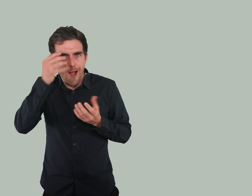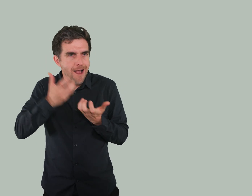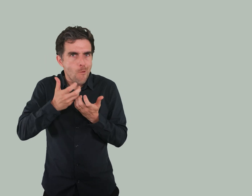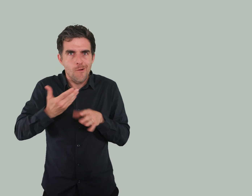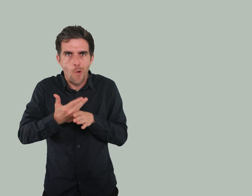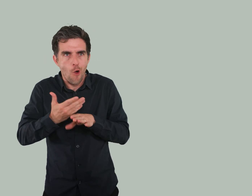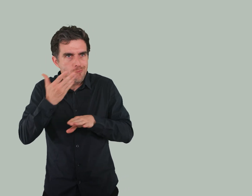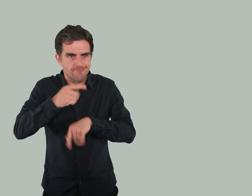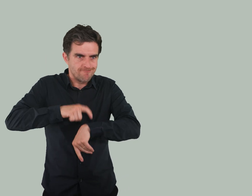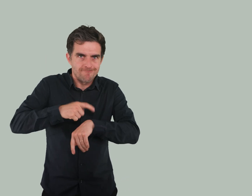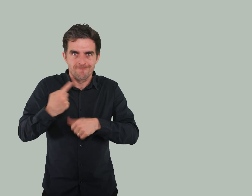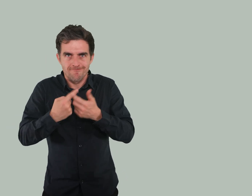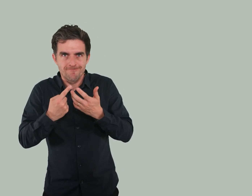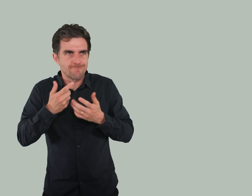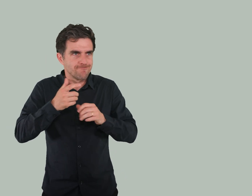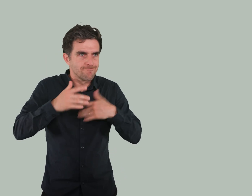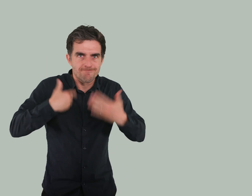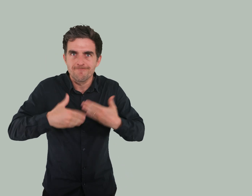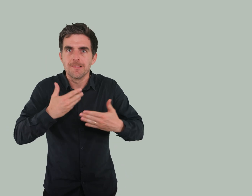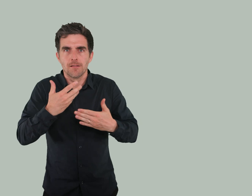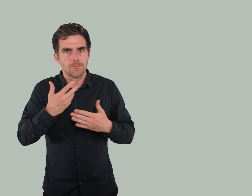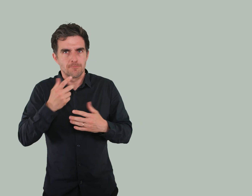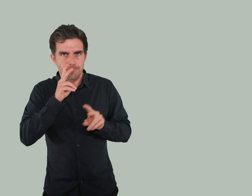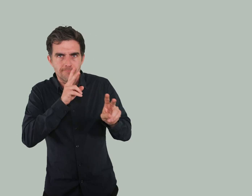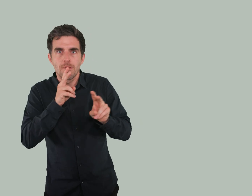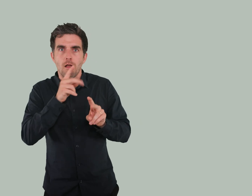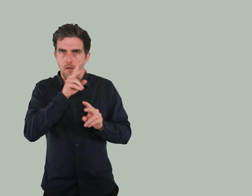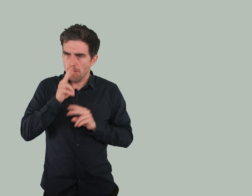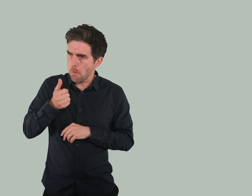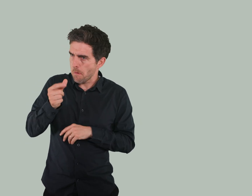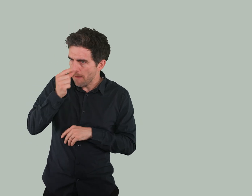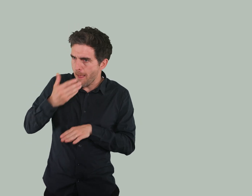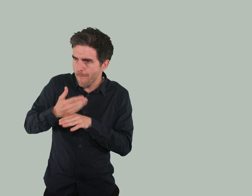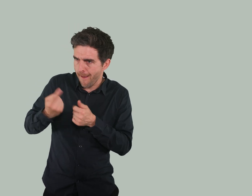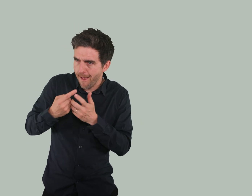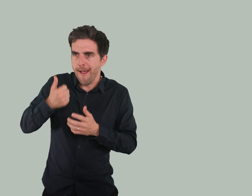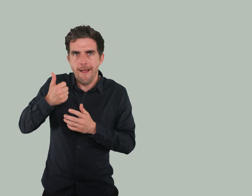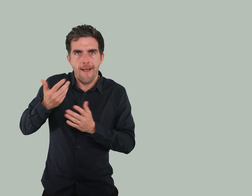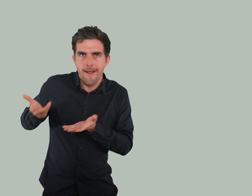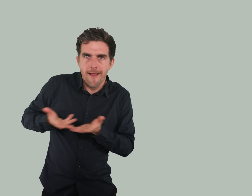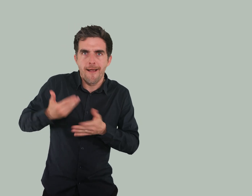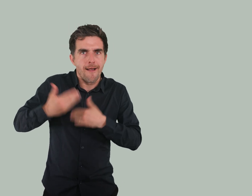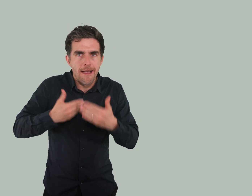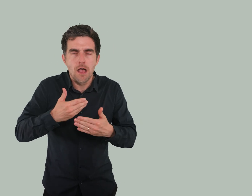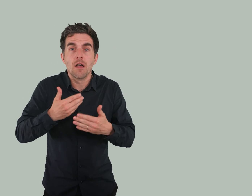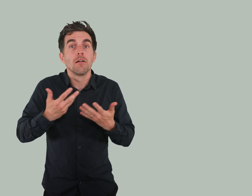learn the habits of work and show employers what they could do.